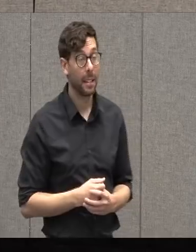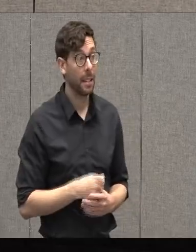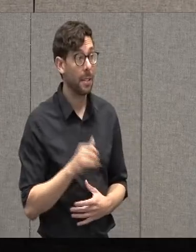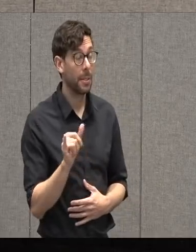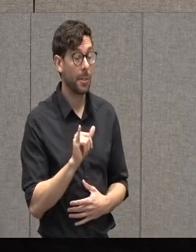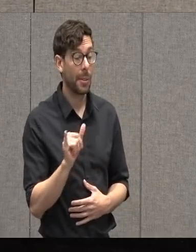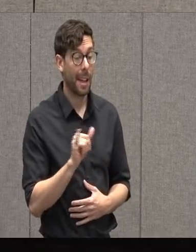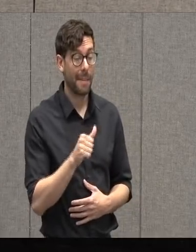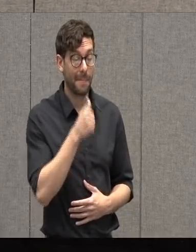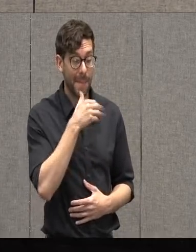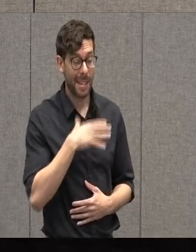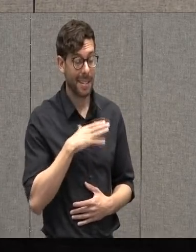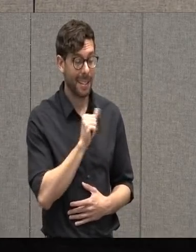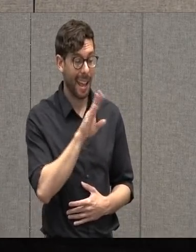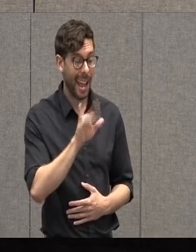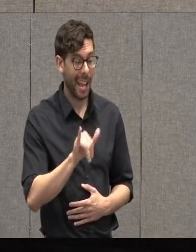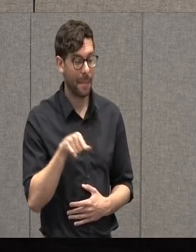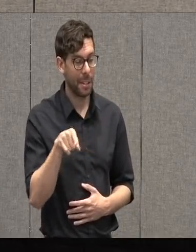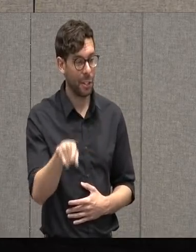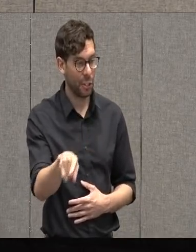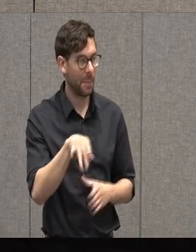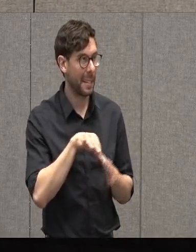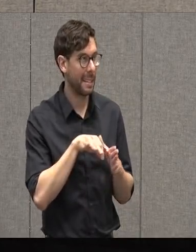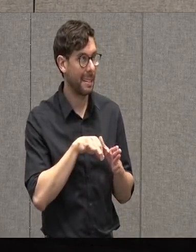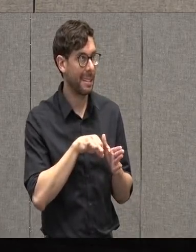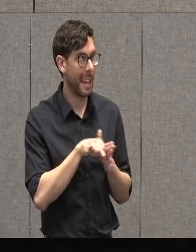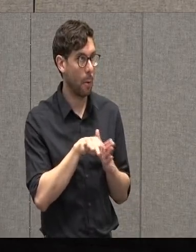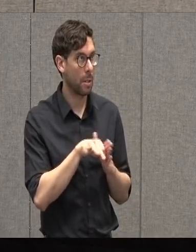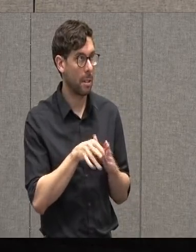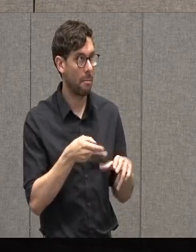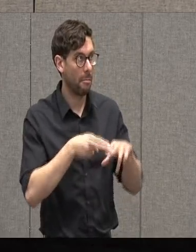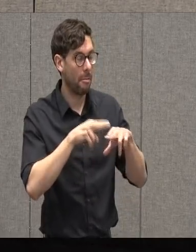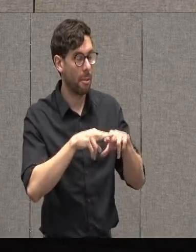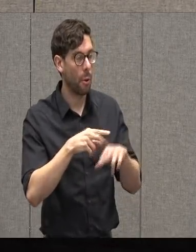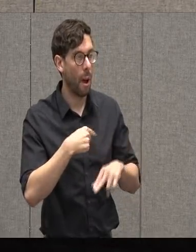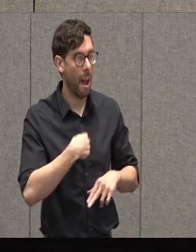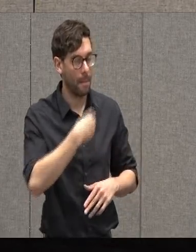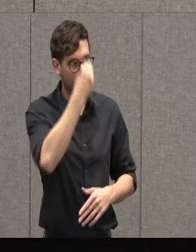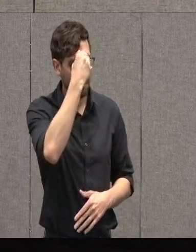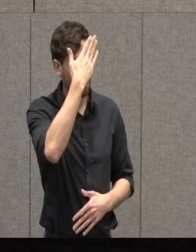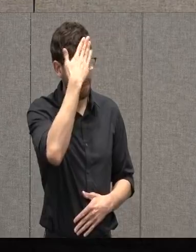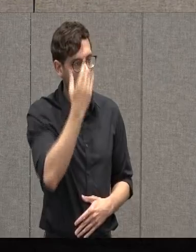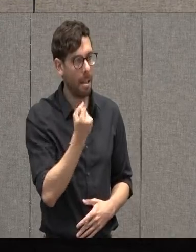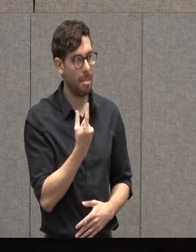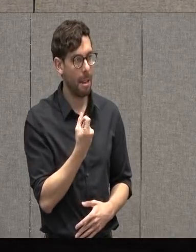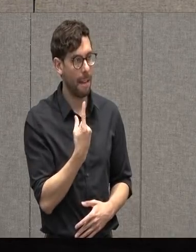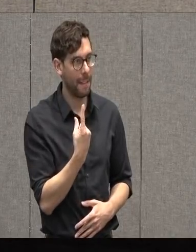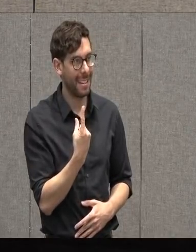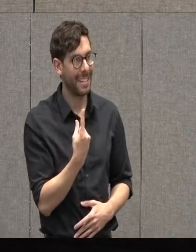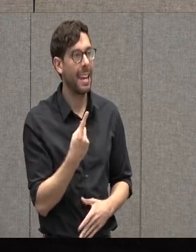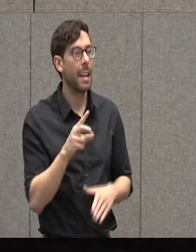she's been counting on, so I'm gonna put 11 in my head, and I'm gonna do eight, count eight with my fingers.